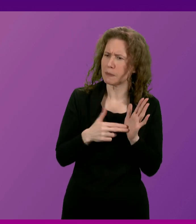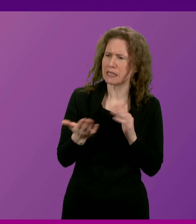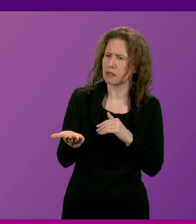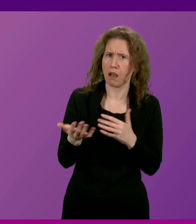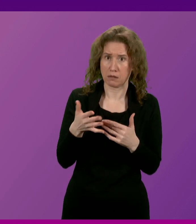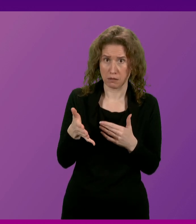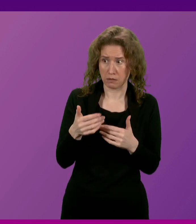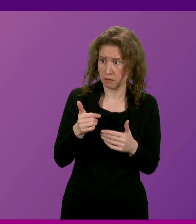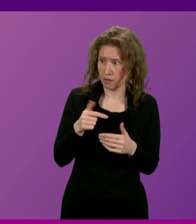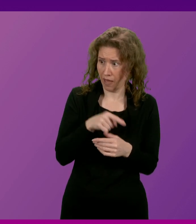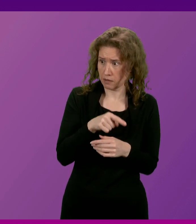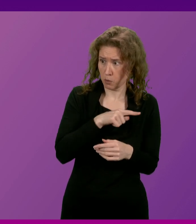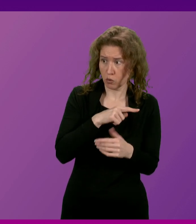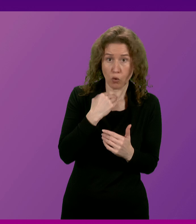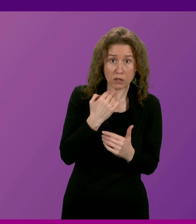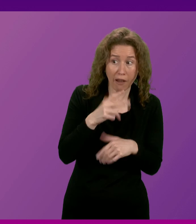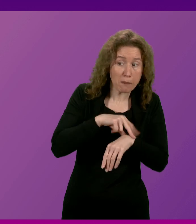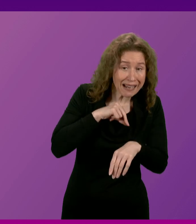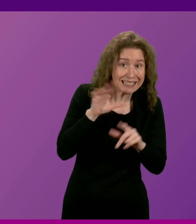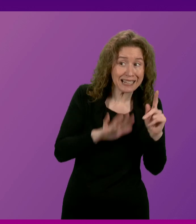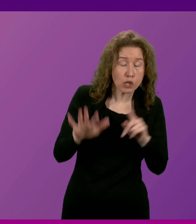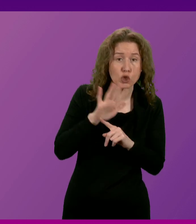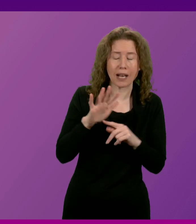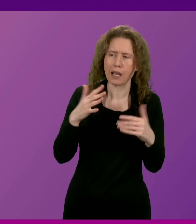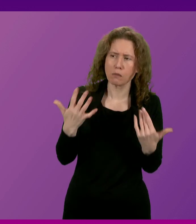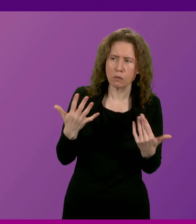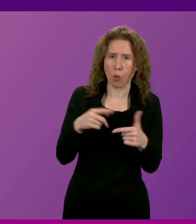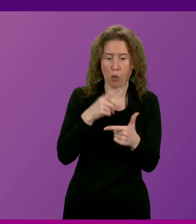the First Minister put that down to insufficient resources nationally or repeated cuts to rural